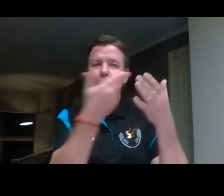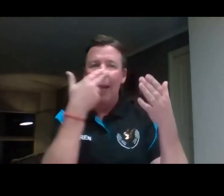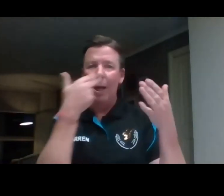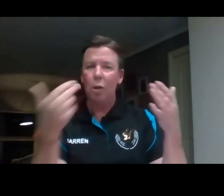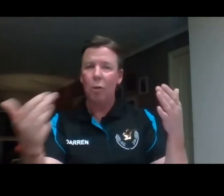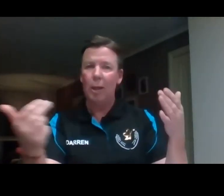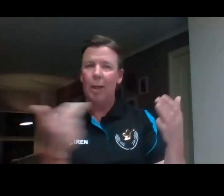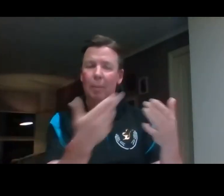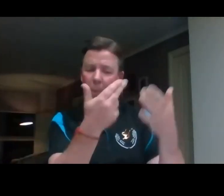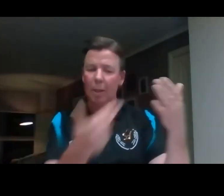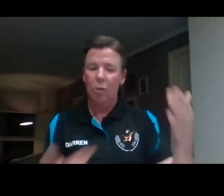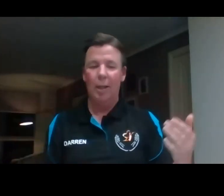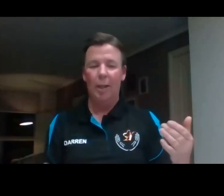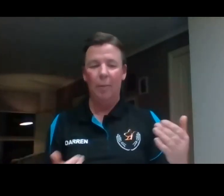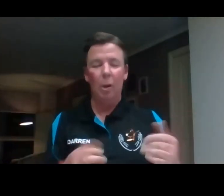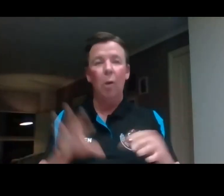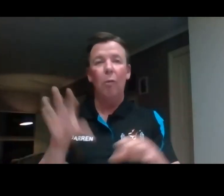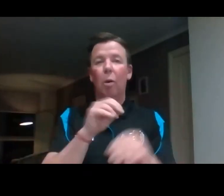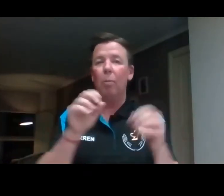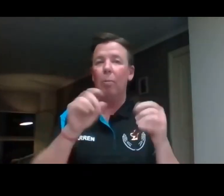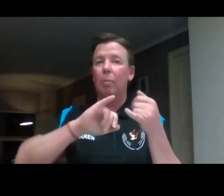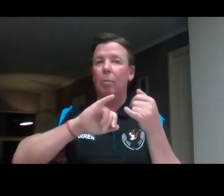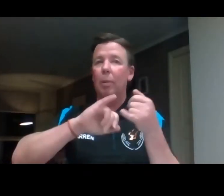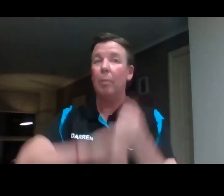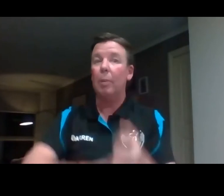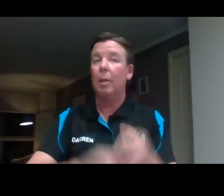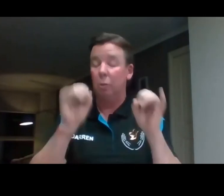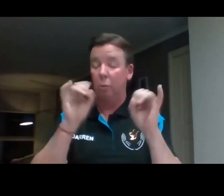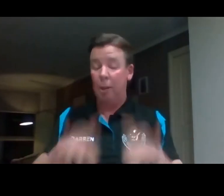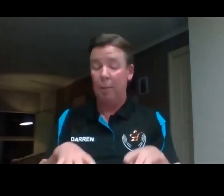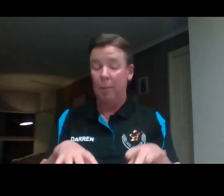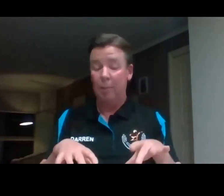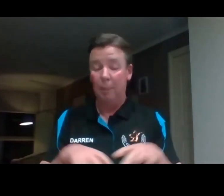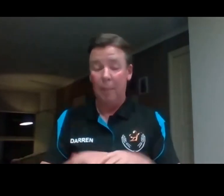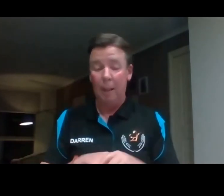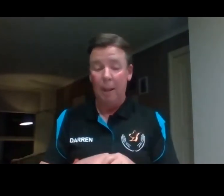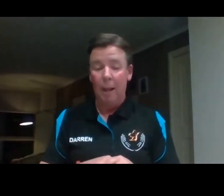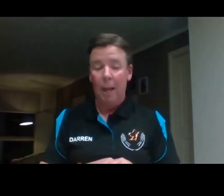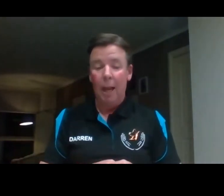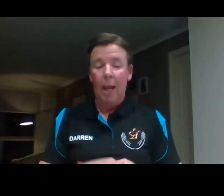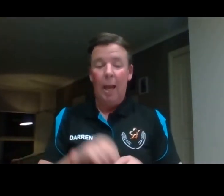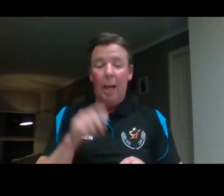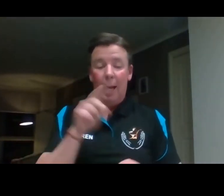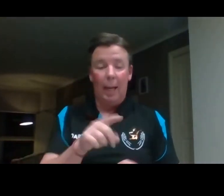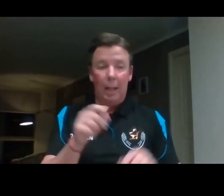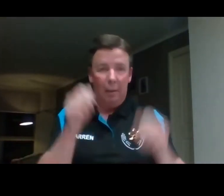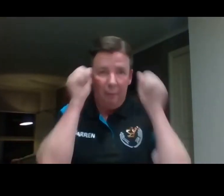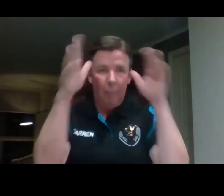I paid him and he illustrated the book for me.